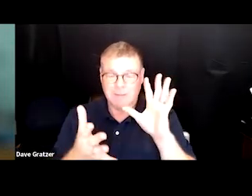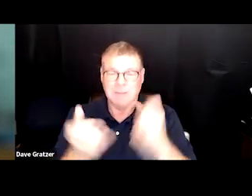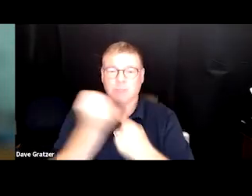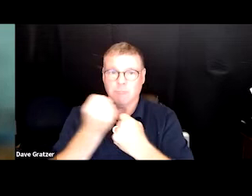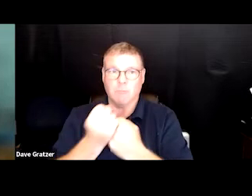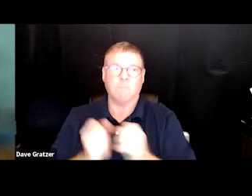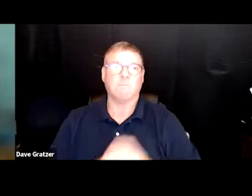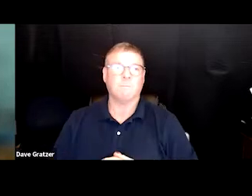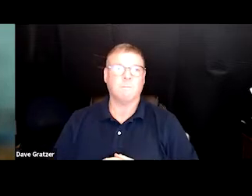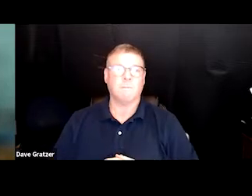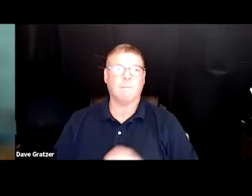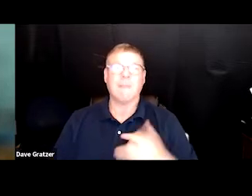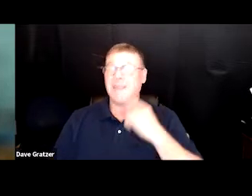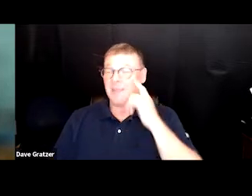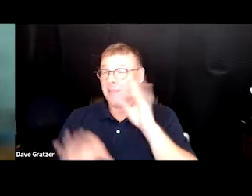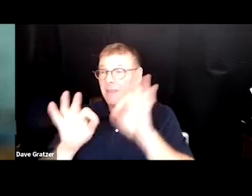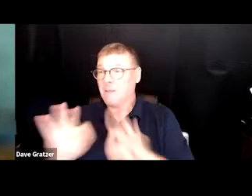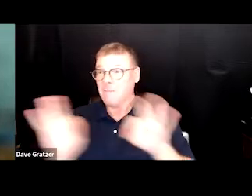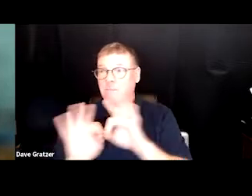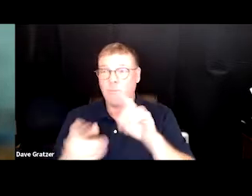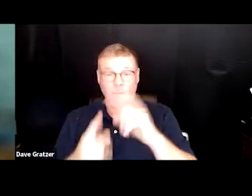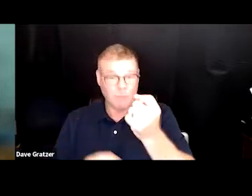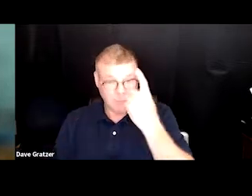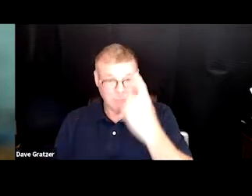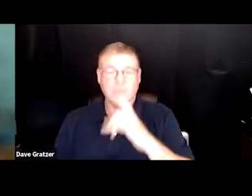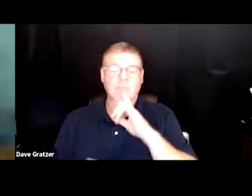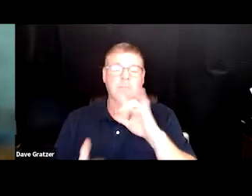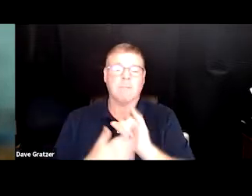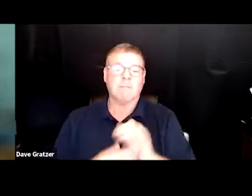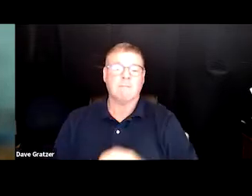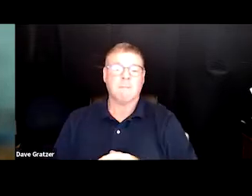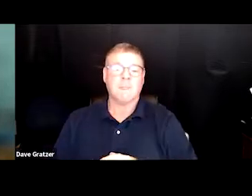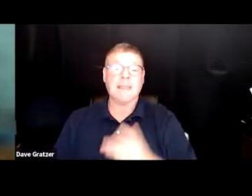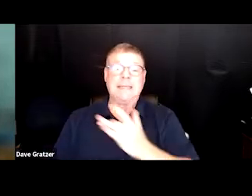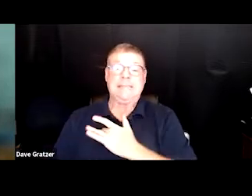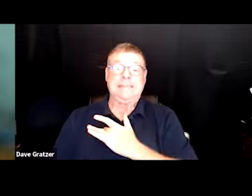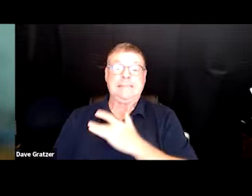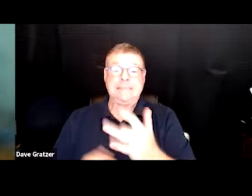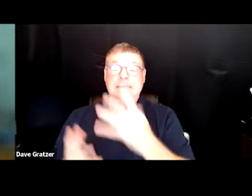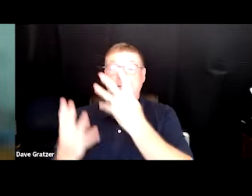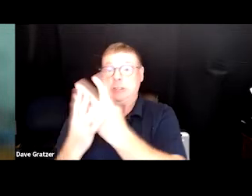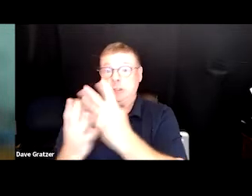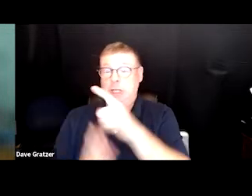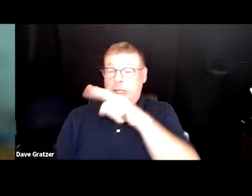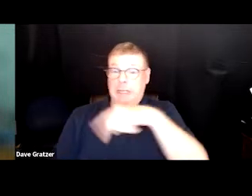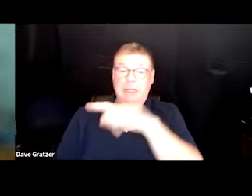I think it's important to understand that typically jails have not been as involved in treatment